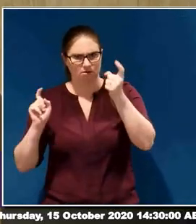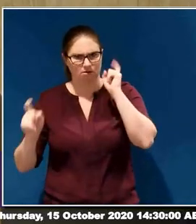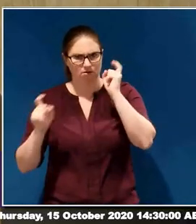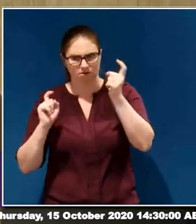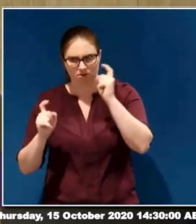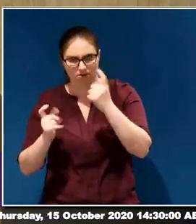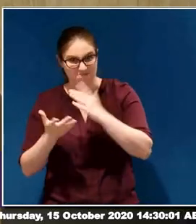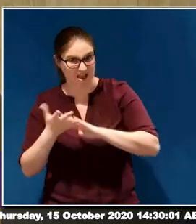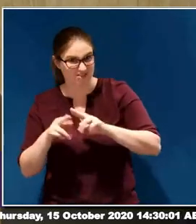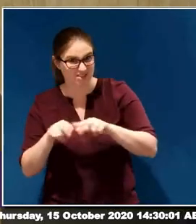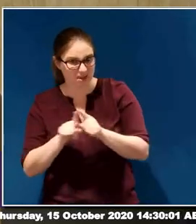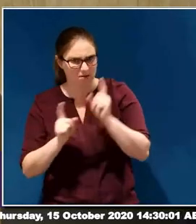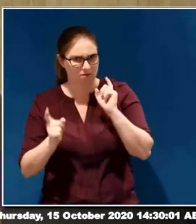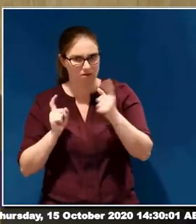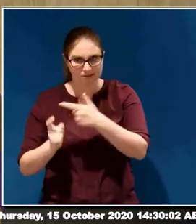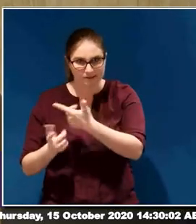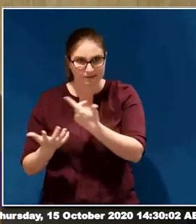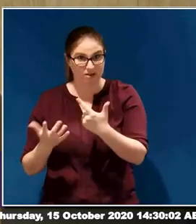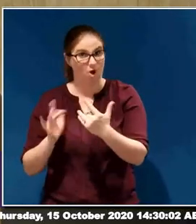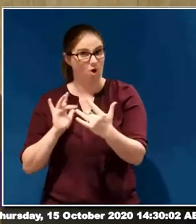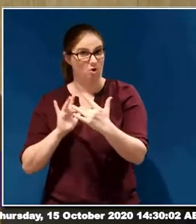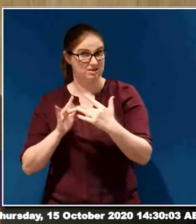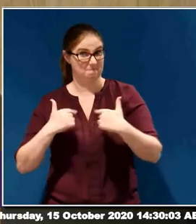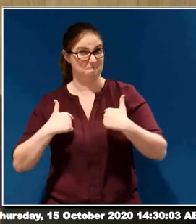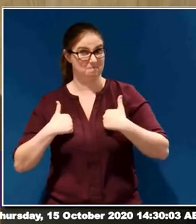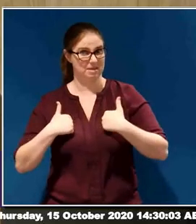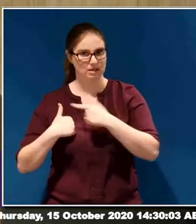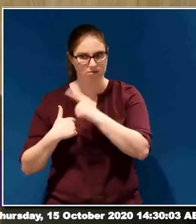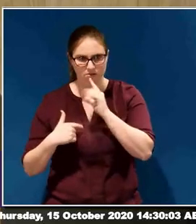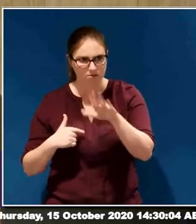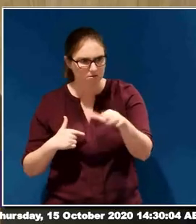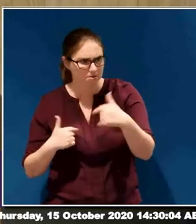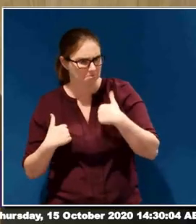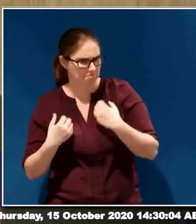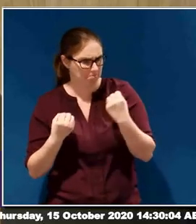There were exams, there were assignments due, haven't heard anything from the school."